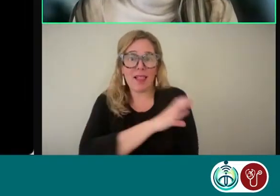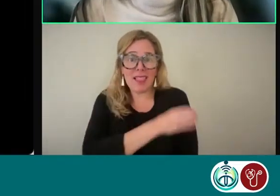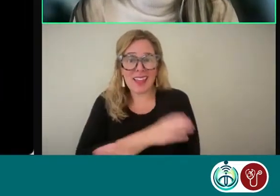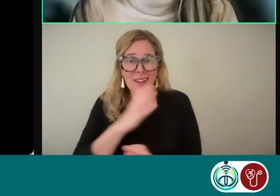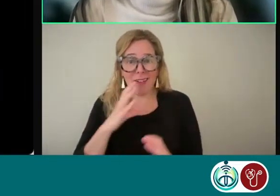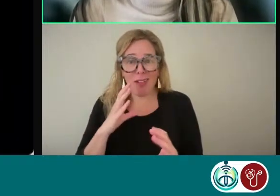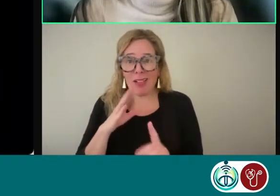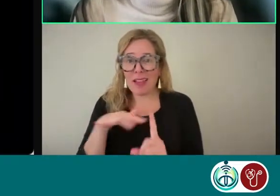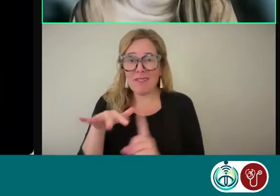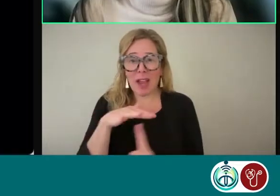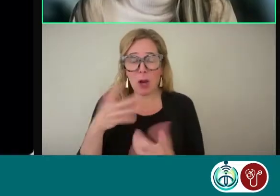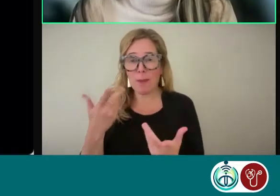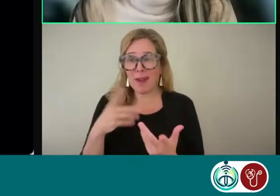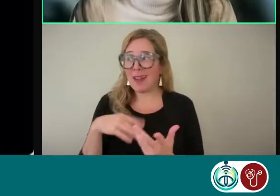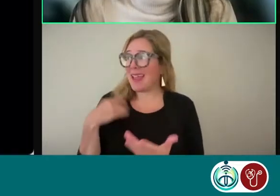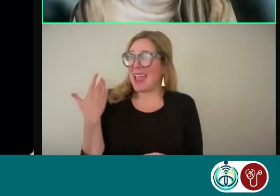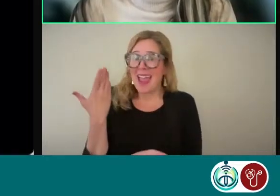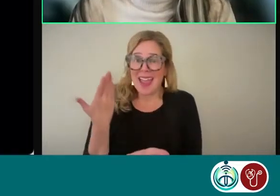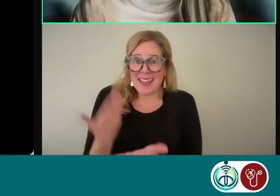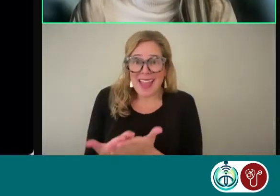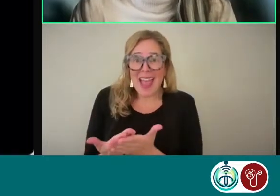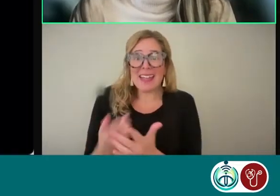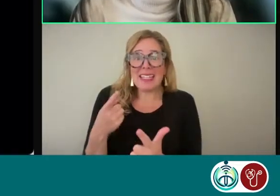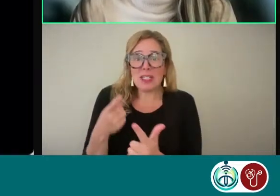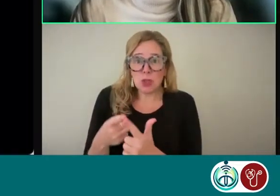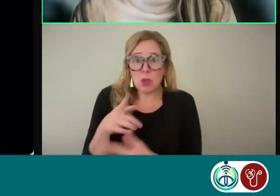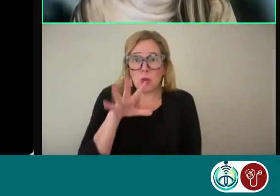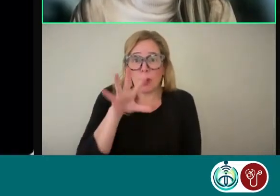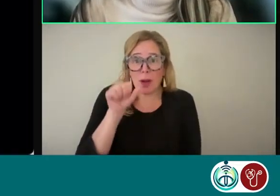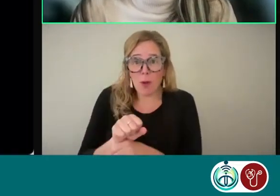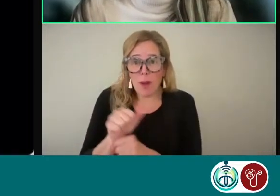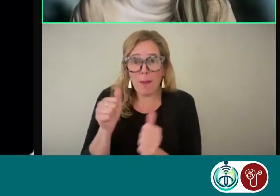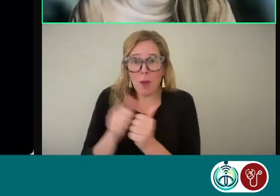very much be 30 spoons, even though somebody else might interpret that as just driving to